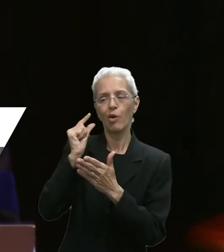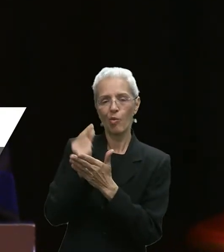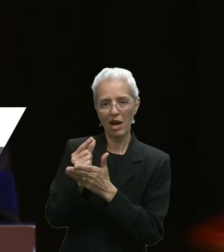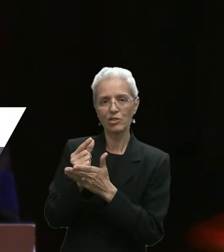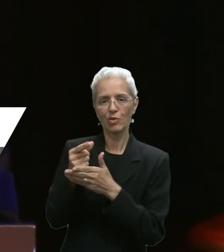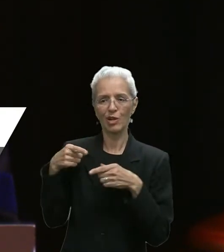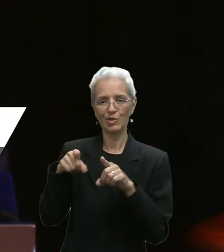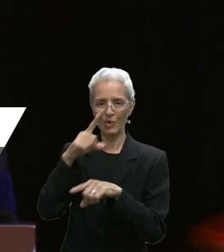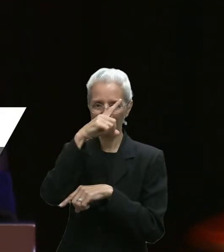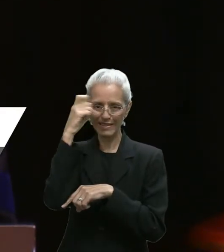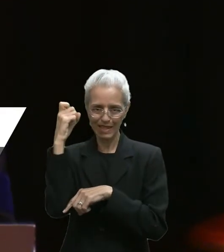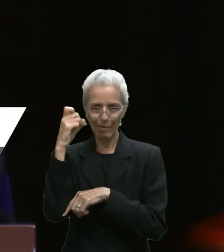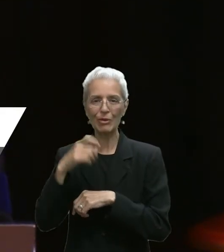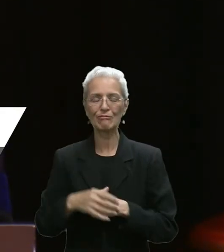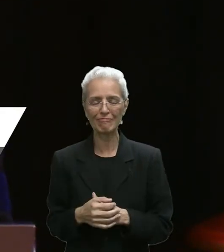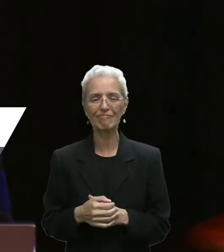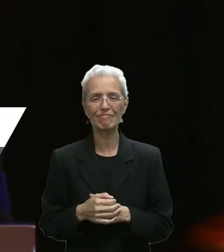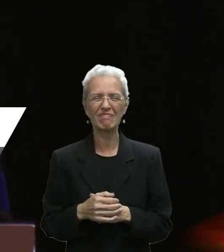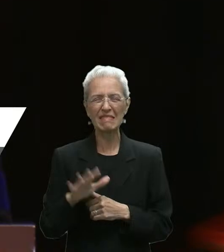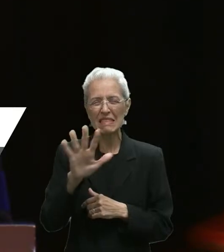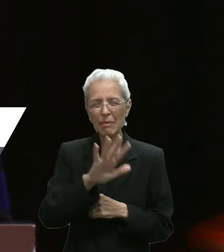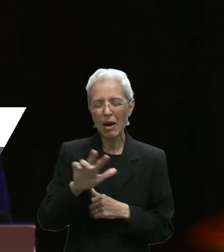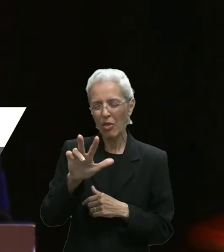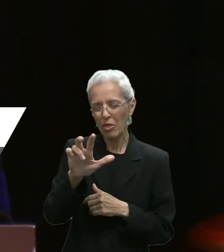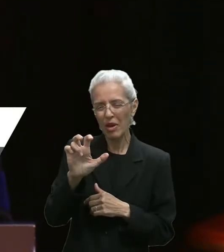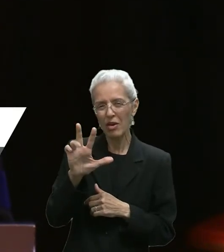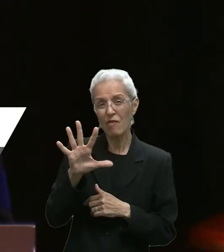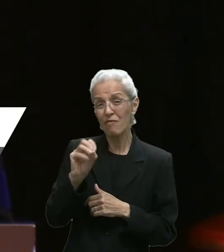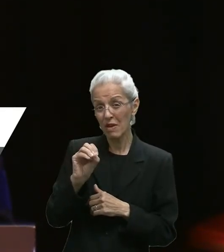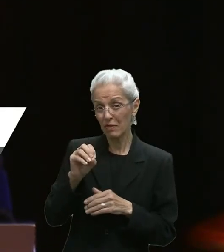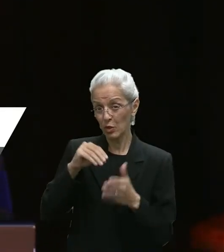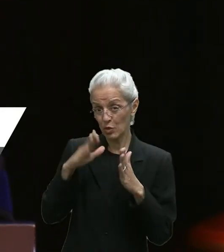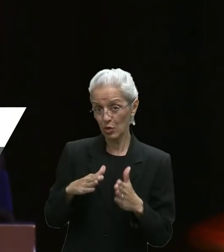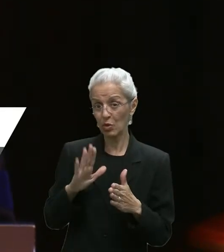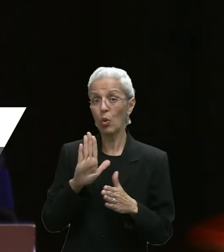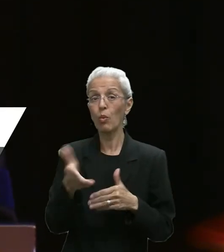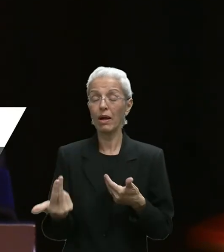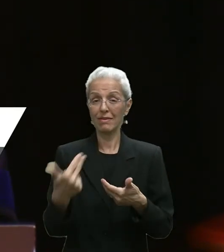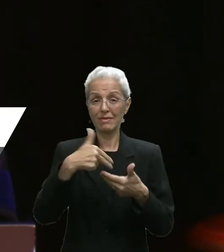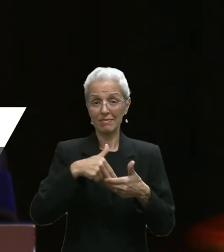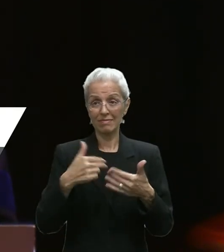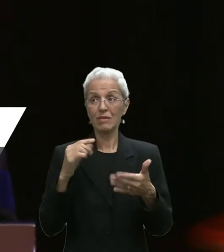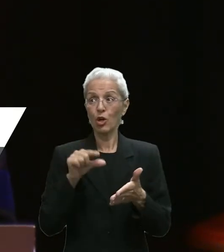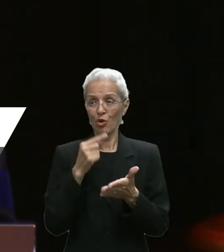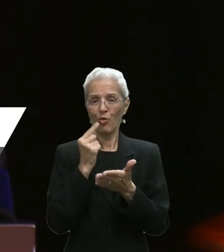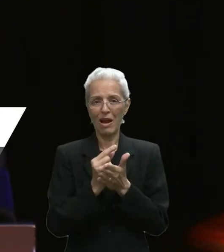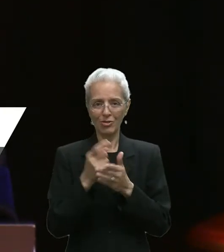We express great appreciation and gratitude for all of the teachers and all of the staff here.